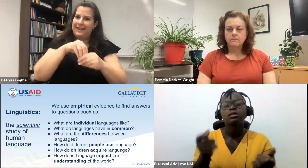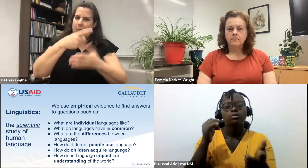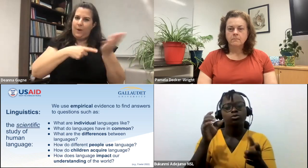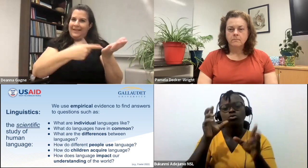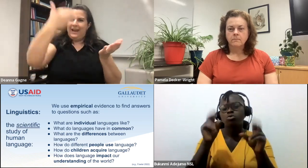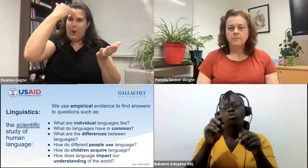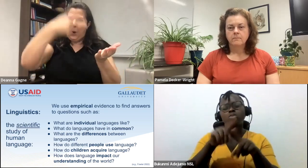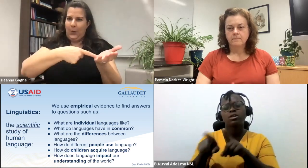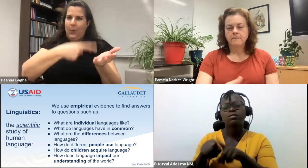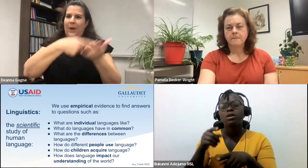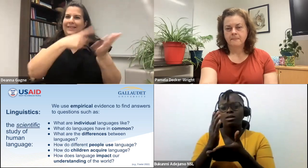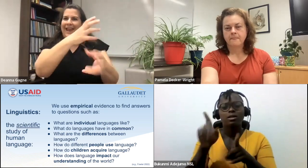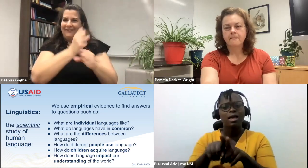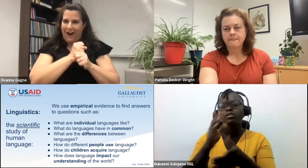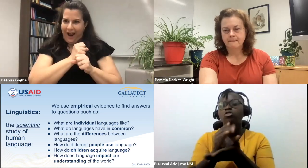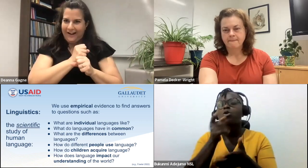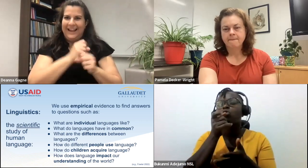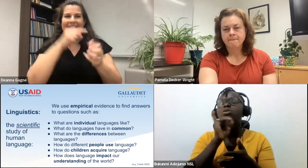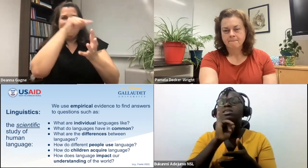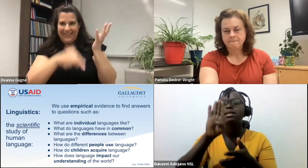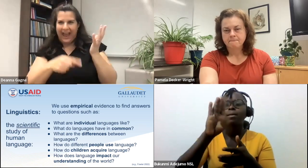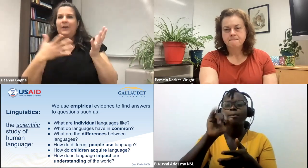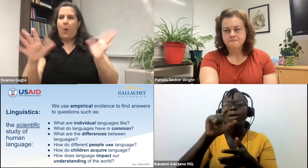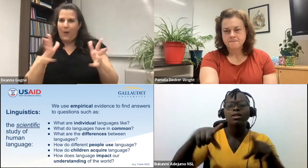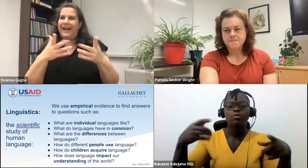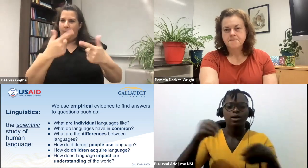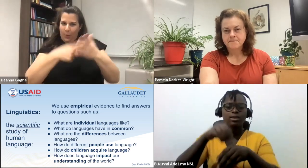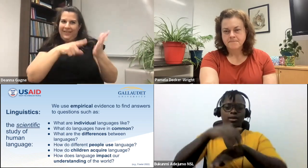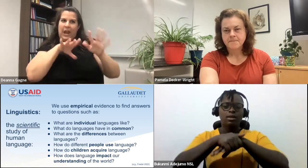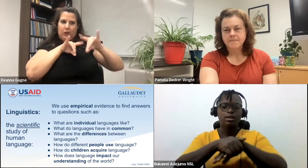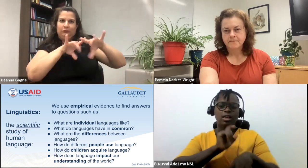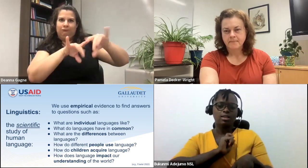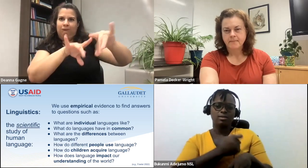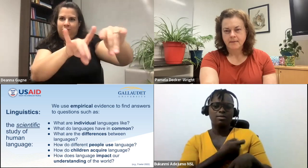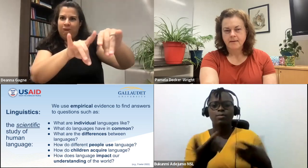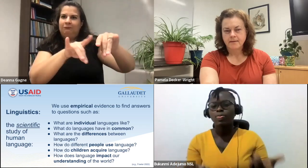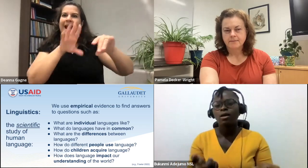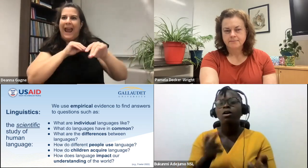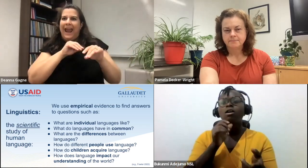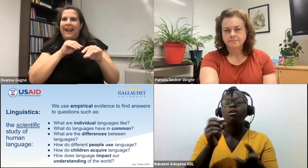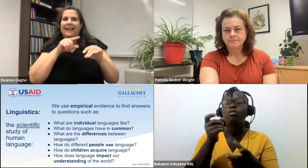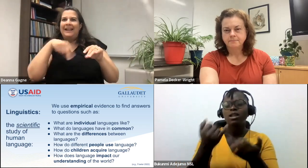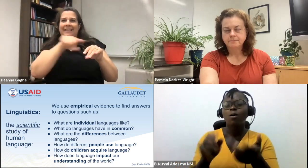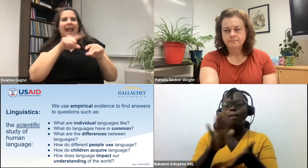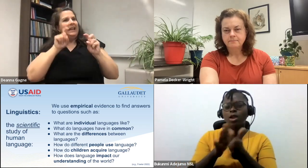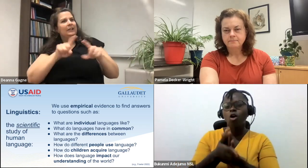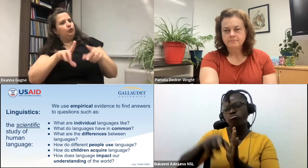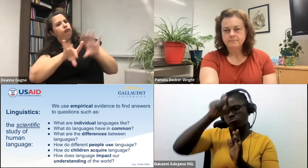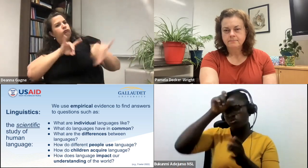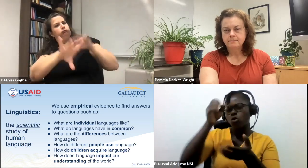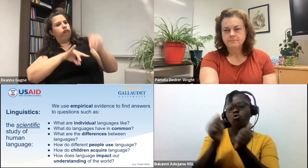right? They're going to stick with what they know with what they've gotten, what they've been exposed to. That's how they've acquired the language.